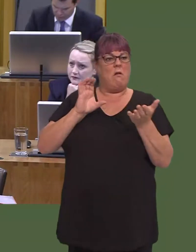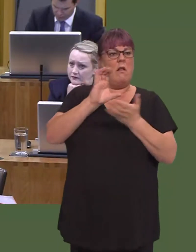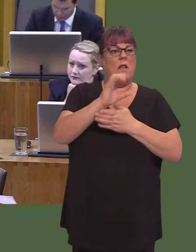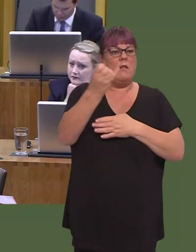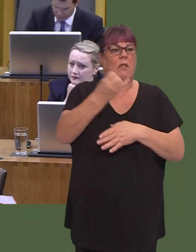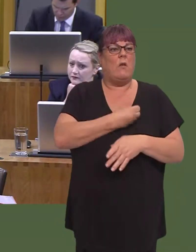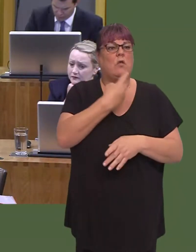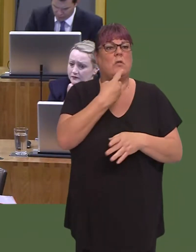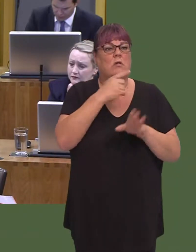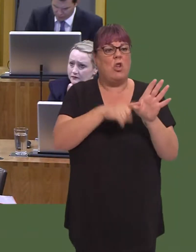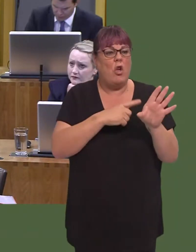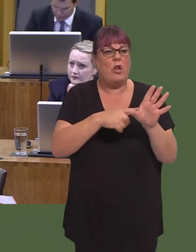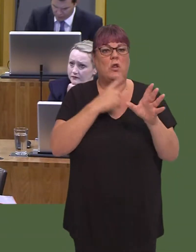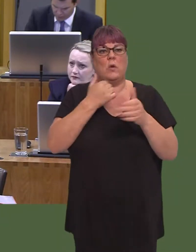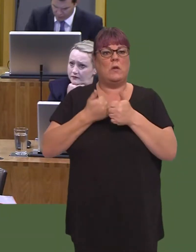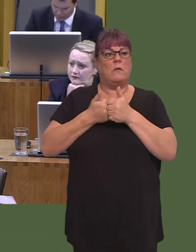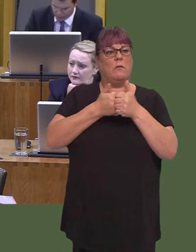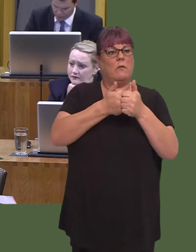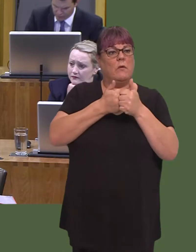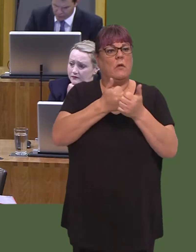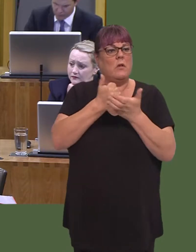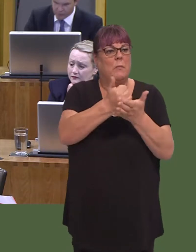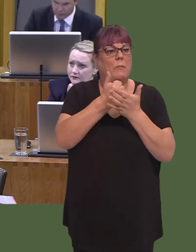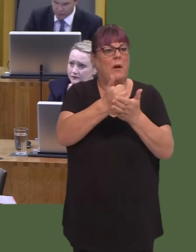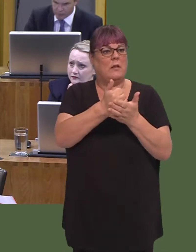for Health and Social Services has commissioned the chief ambulance services commissioner